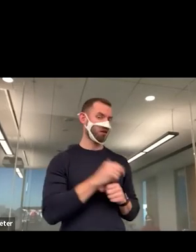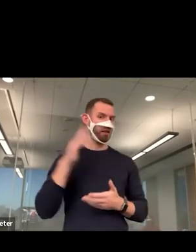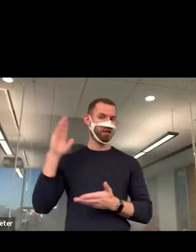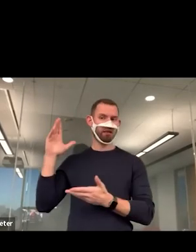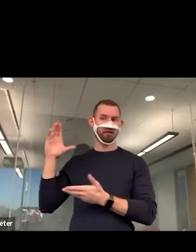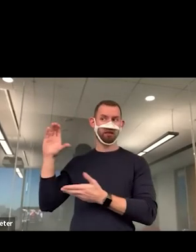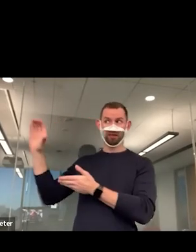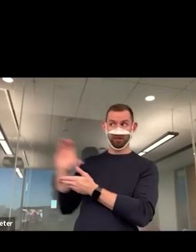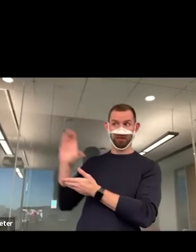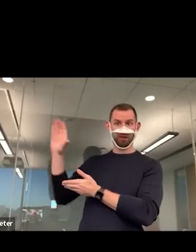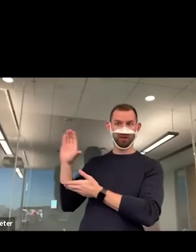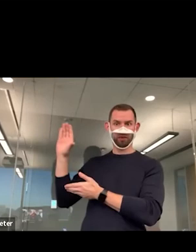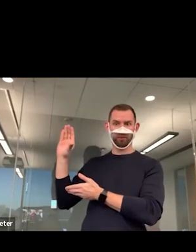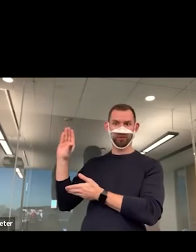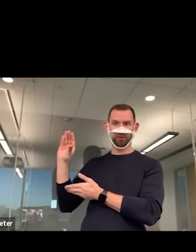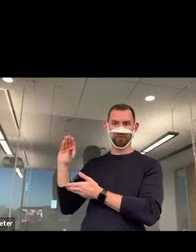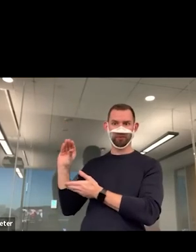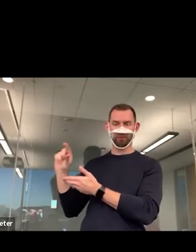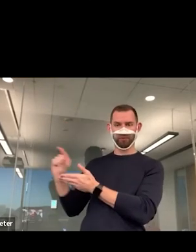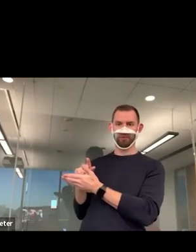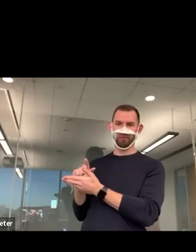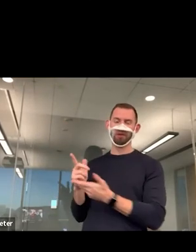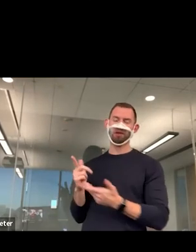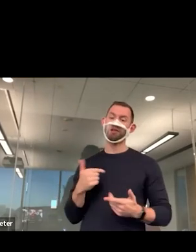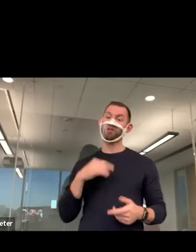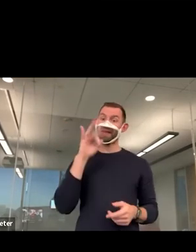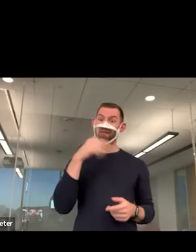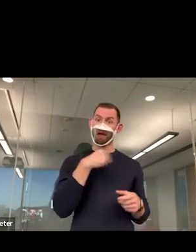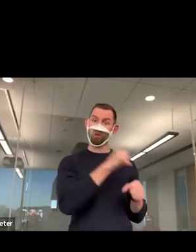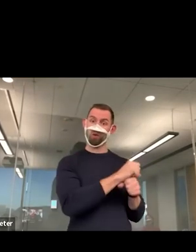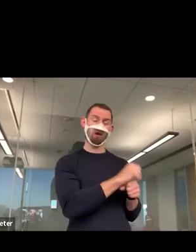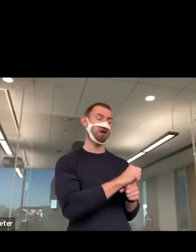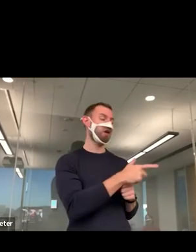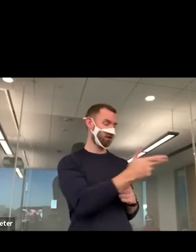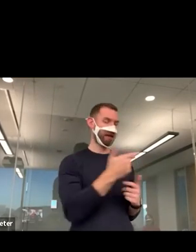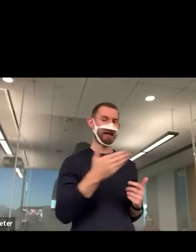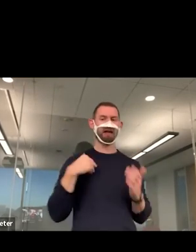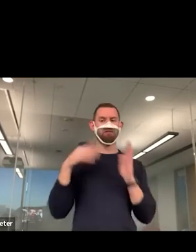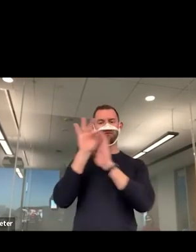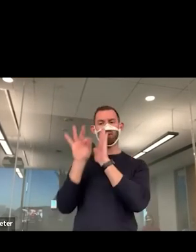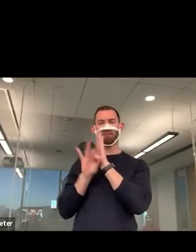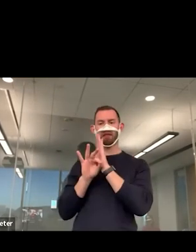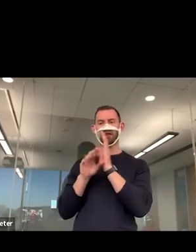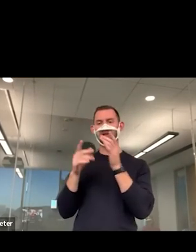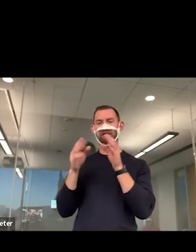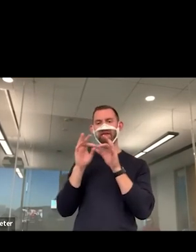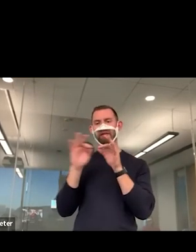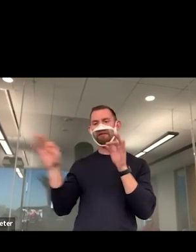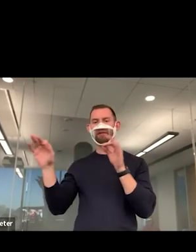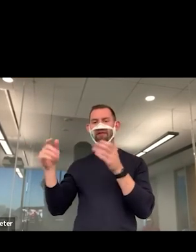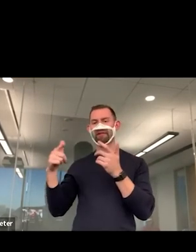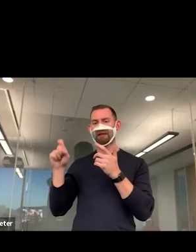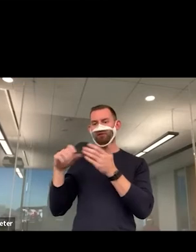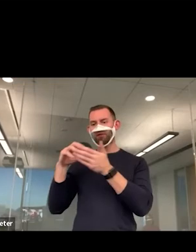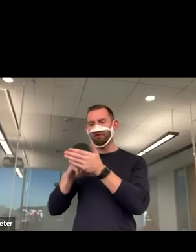starts working there's a formula that so much money is taken away for every dollar that you make